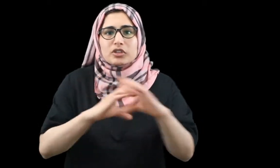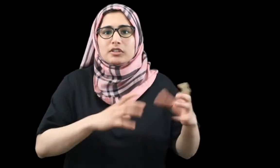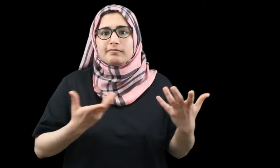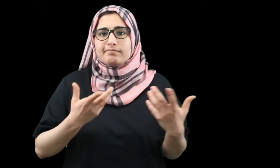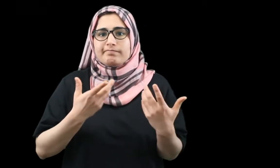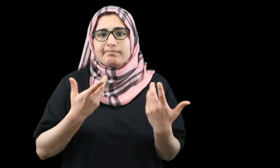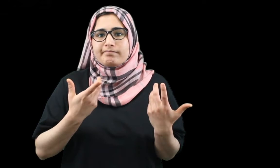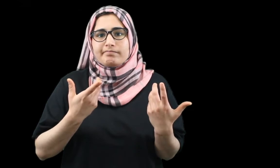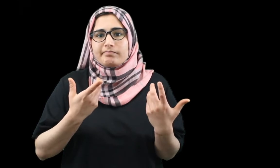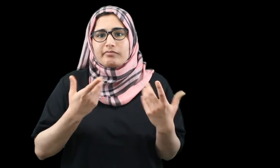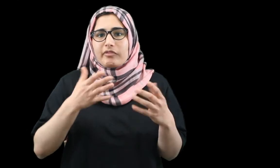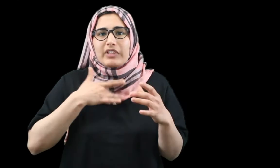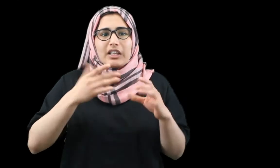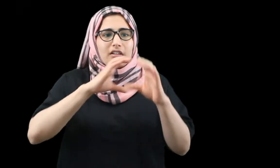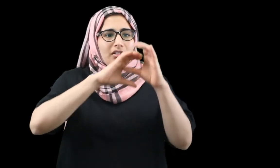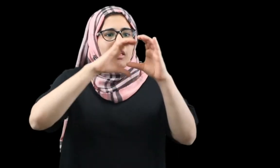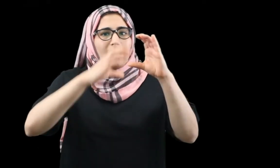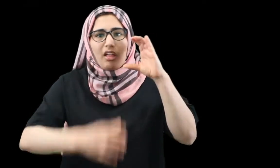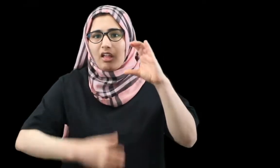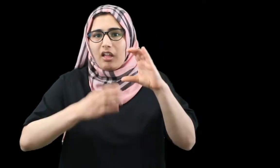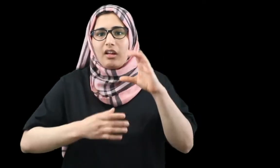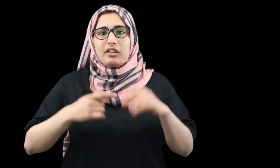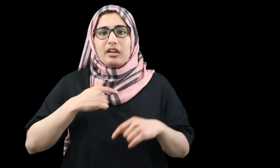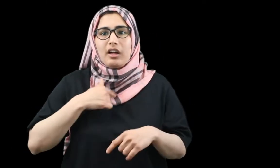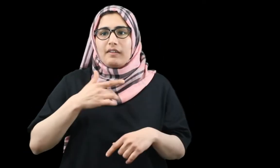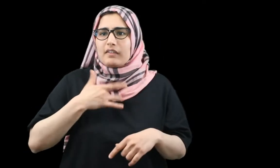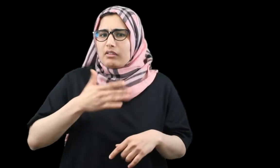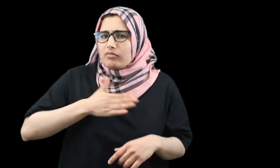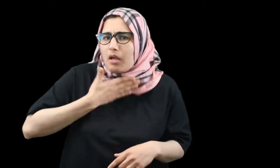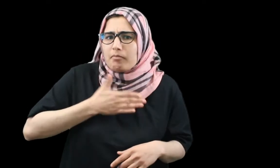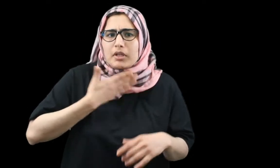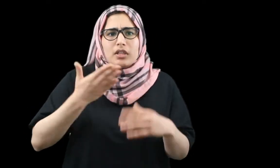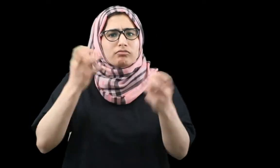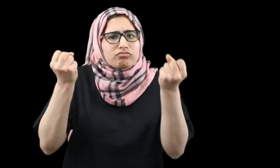They didn't understand what it feels like to not be able to communicate . . . to be left out.